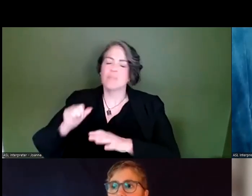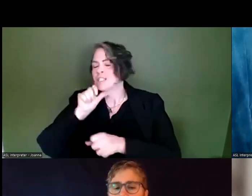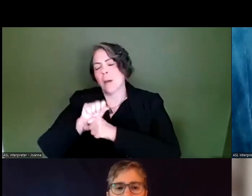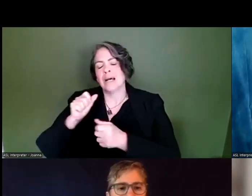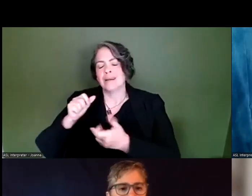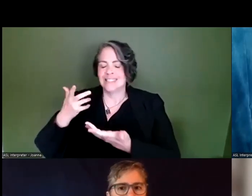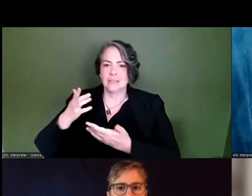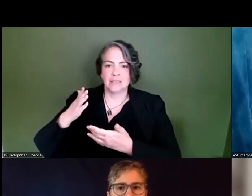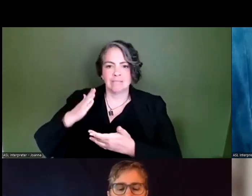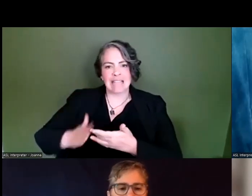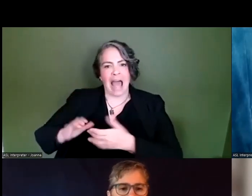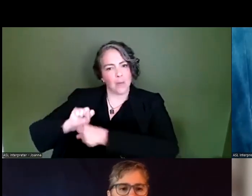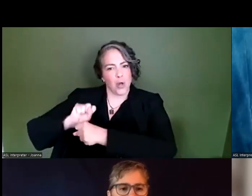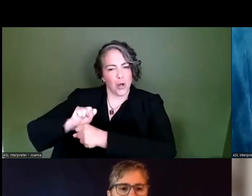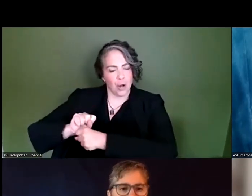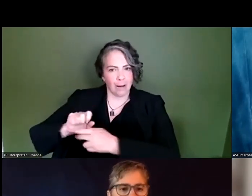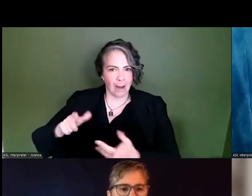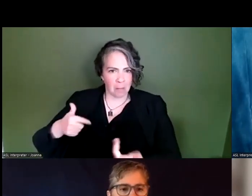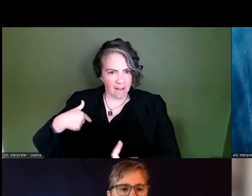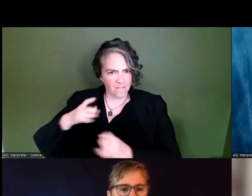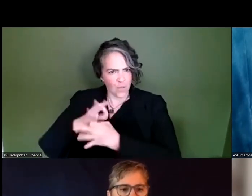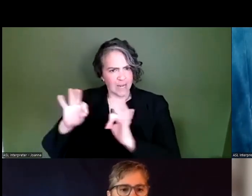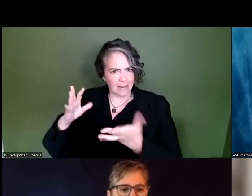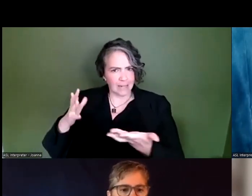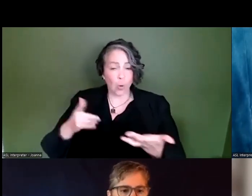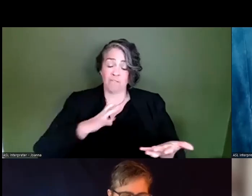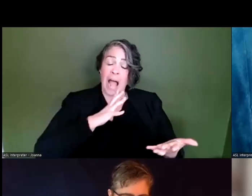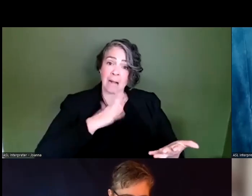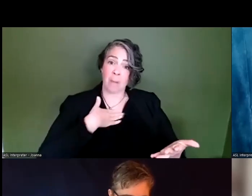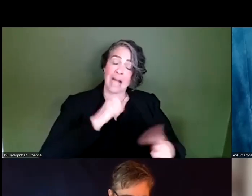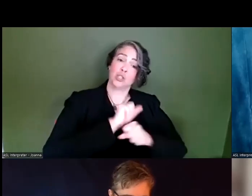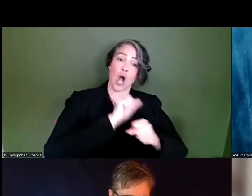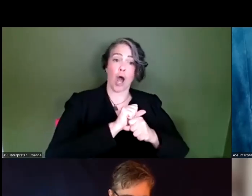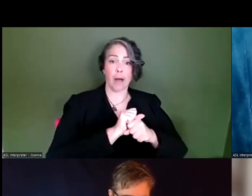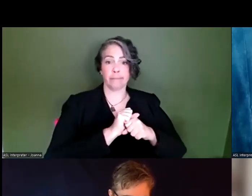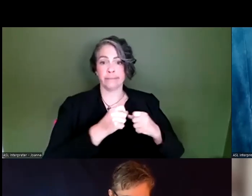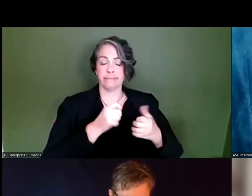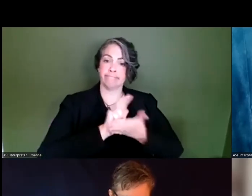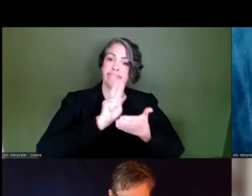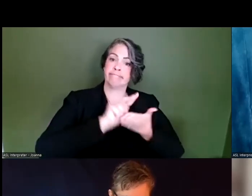been freely given to me. And so by, you know, having awareness of the different resources,